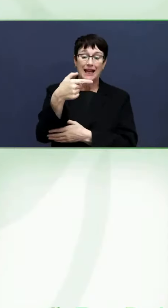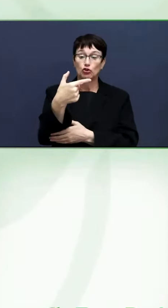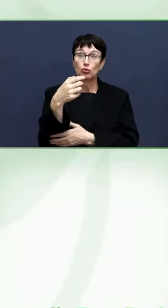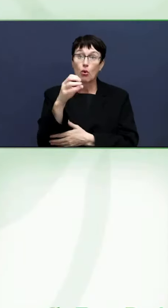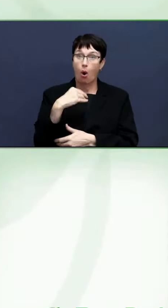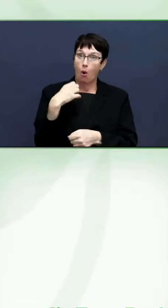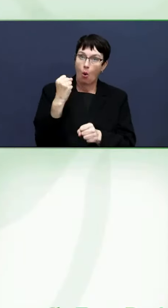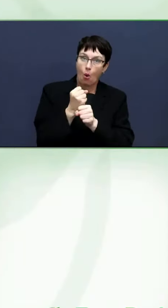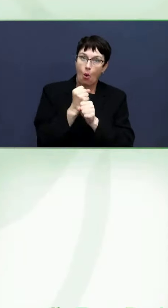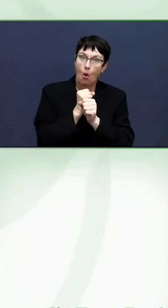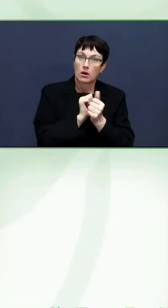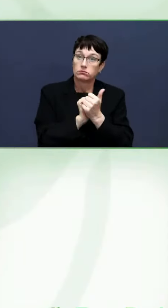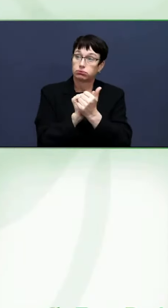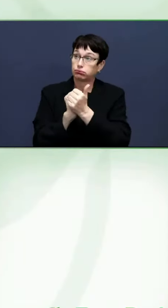Thank you.